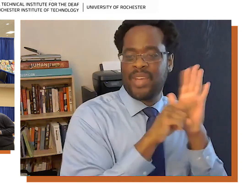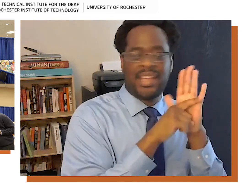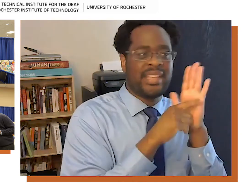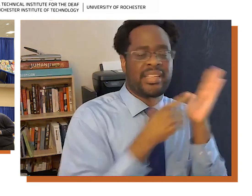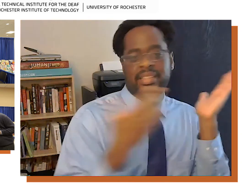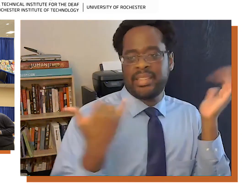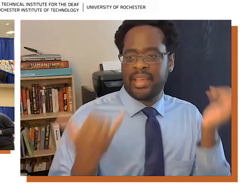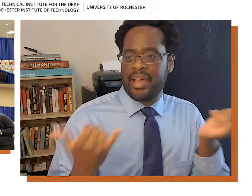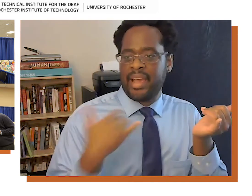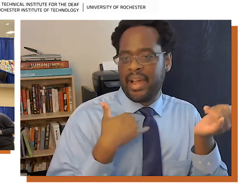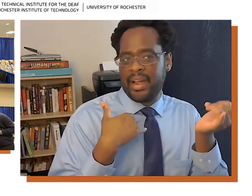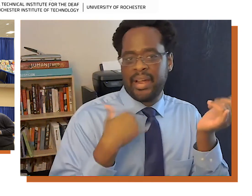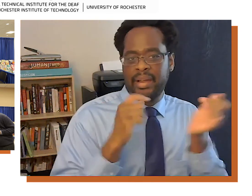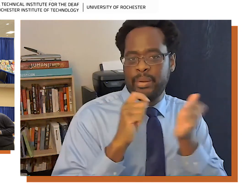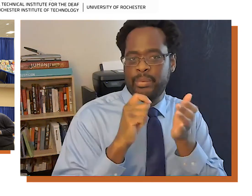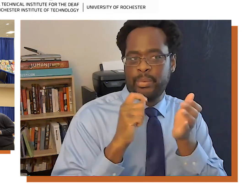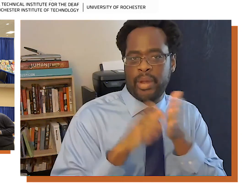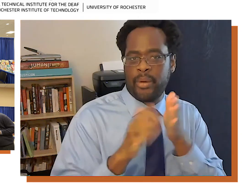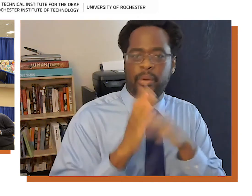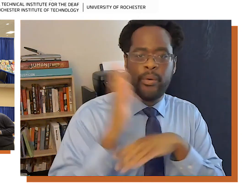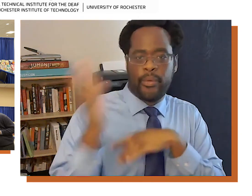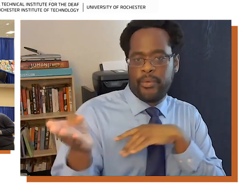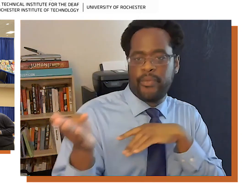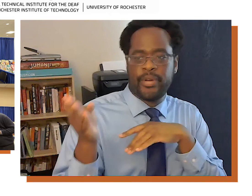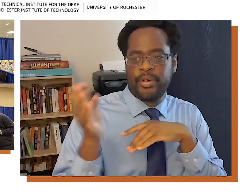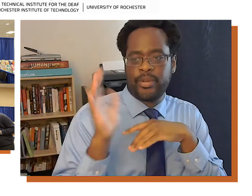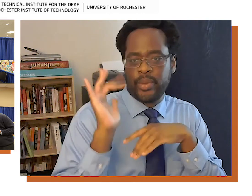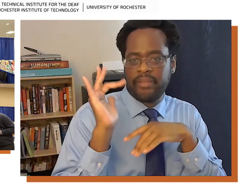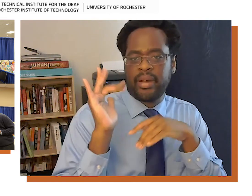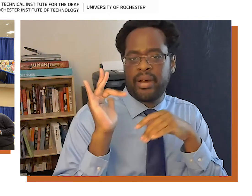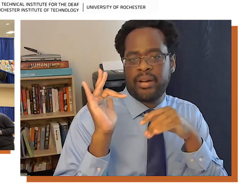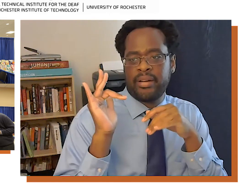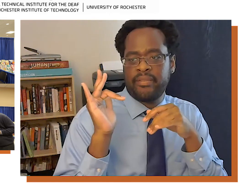from fourth grade until now?